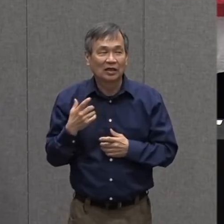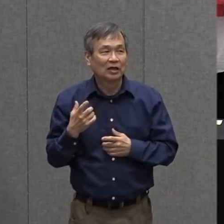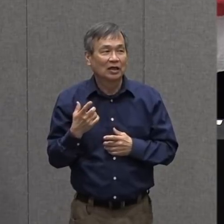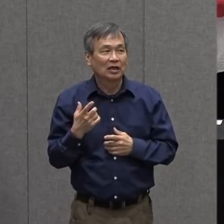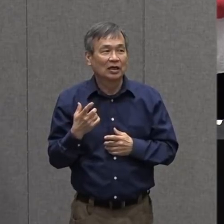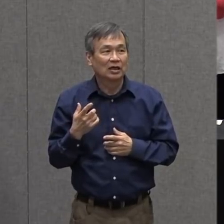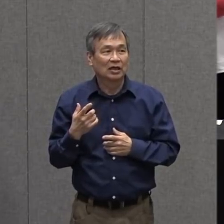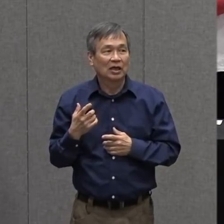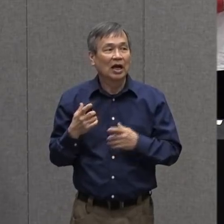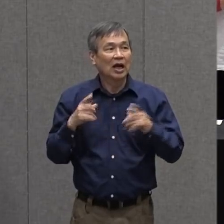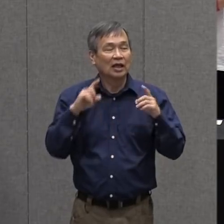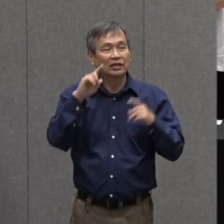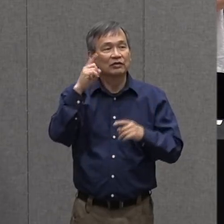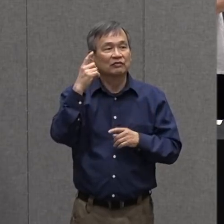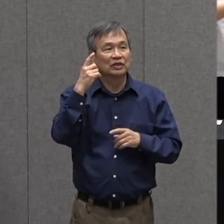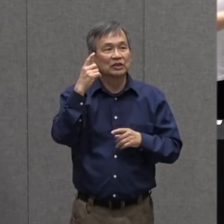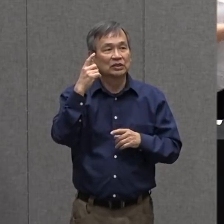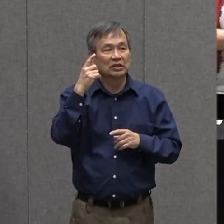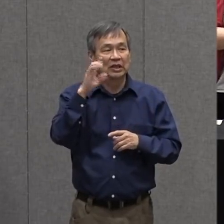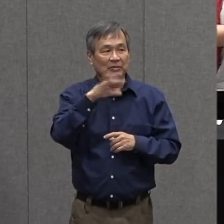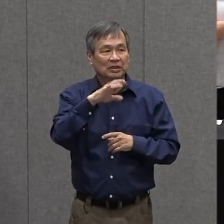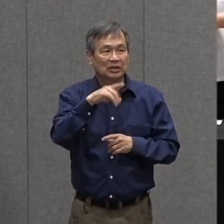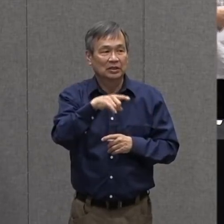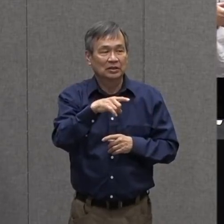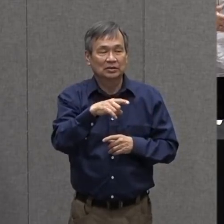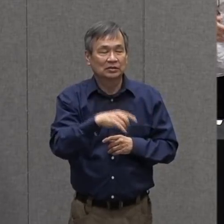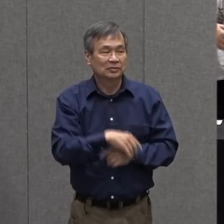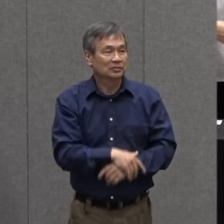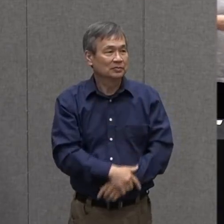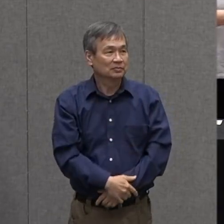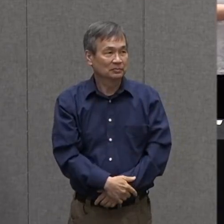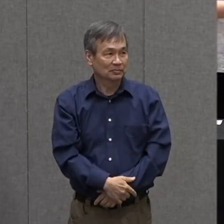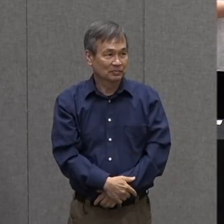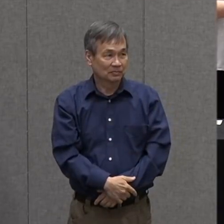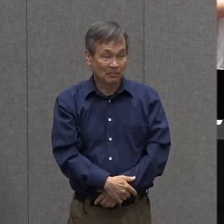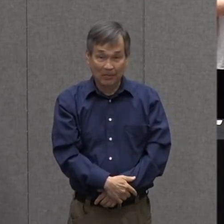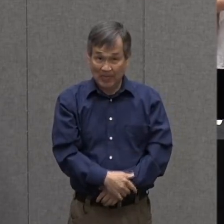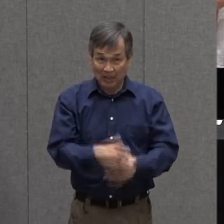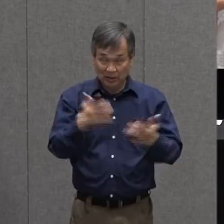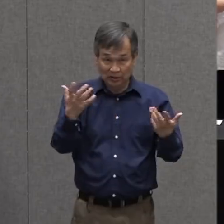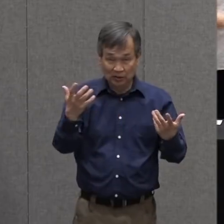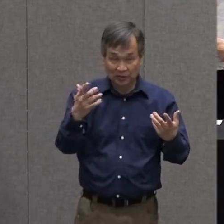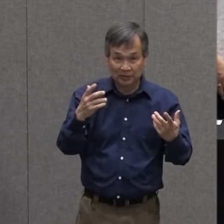'cause I think mine's the first one, right? That we have. Okay? So we're gonna have a math word.